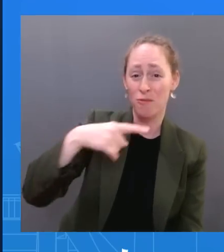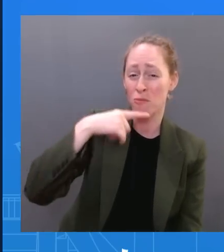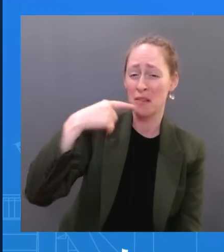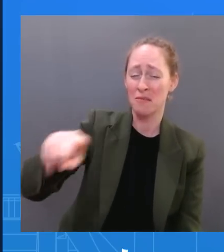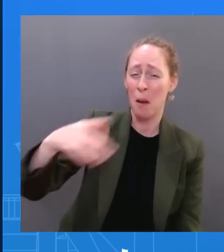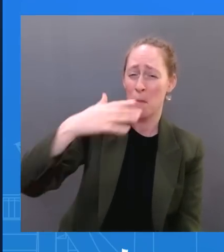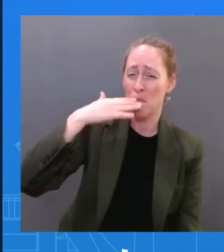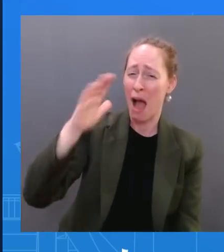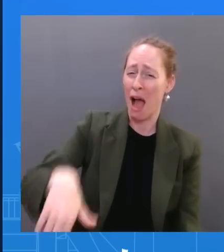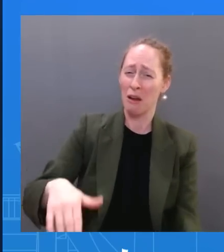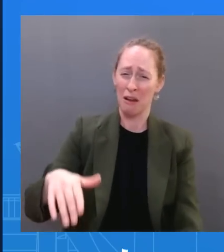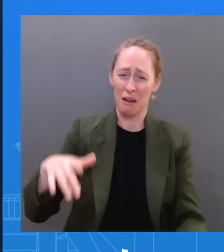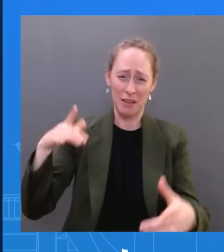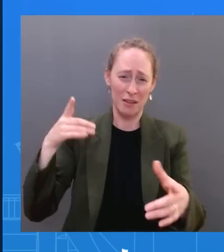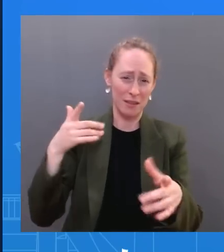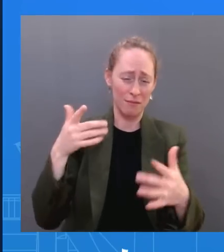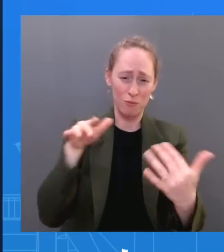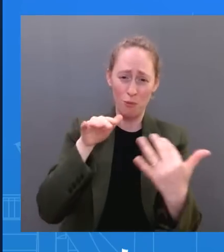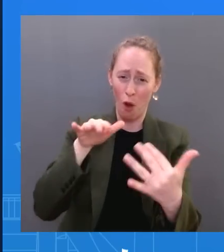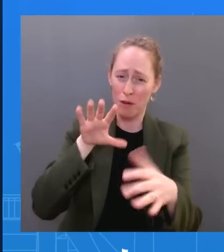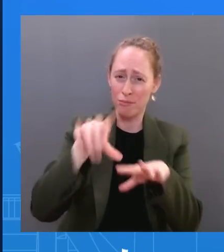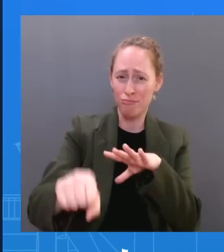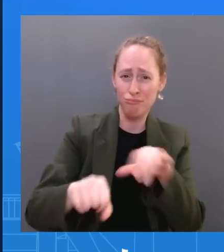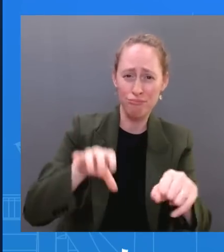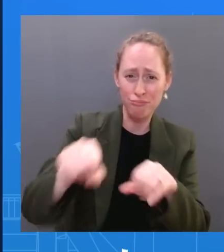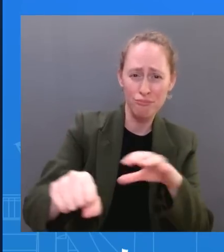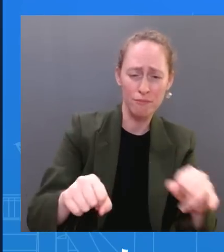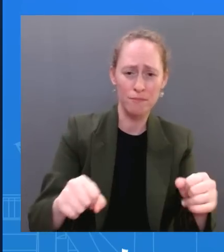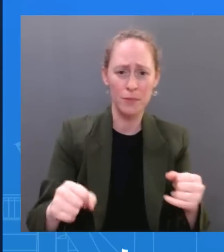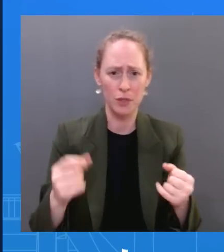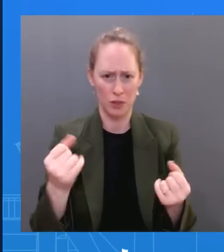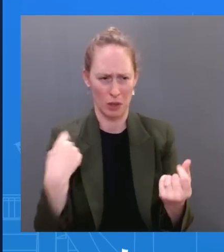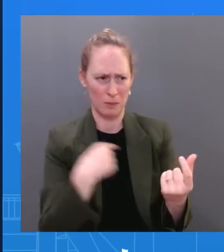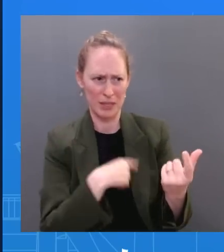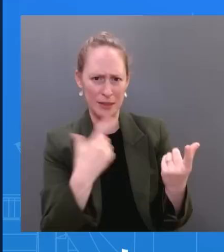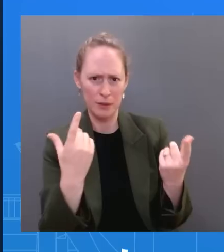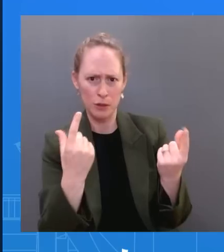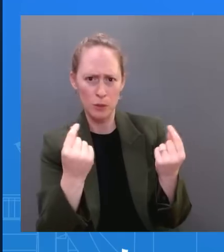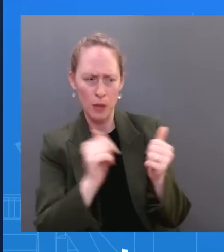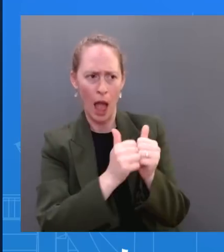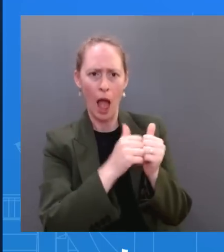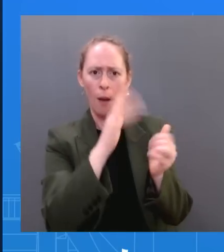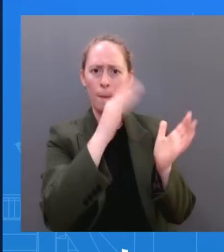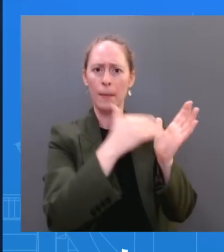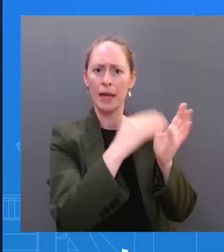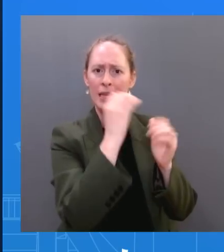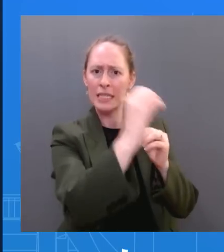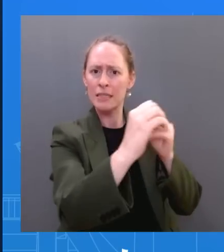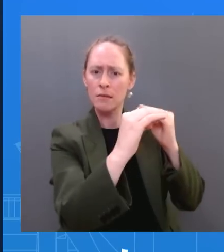enlisting support for Middle Eastern partners for significant initiatives in technology and infrastructure;